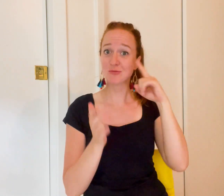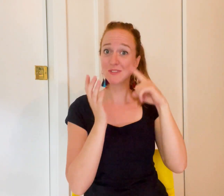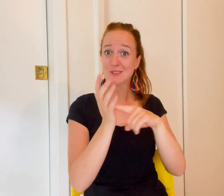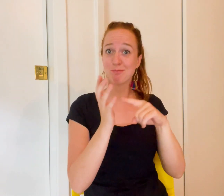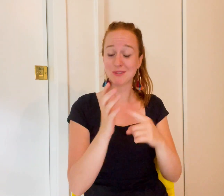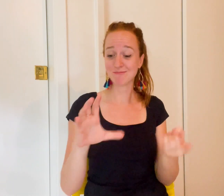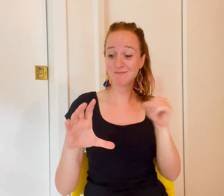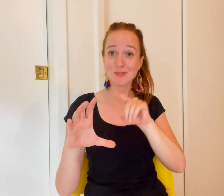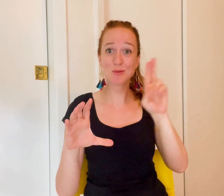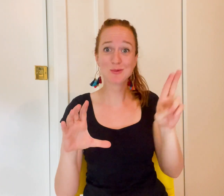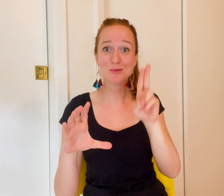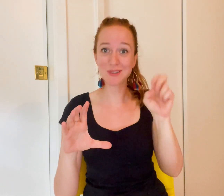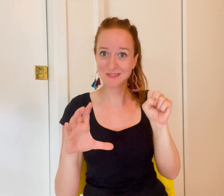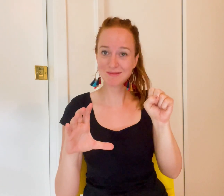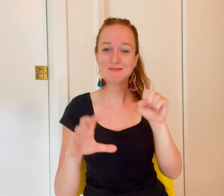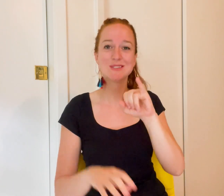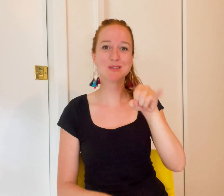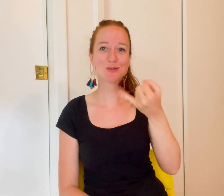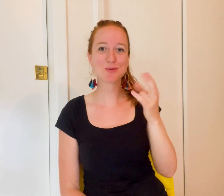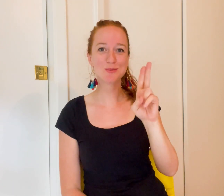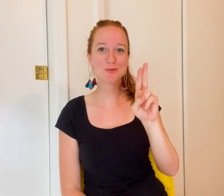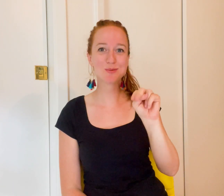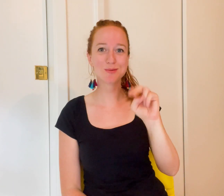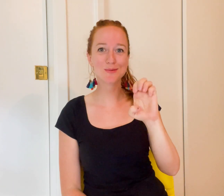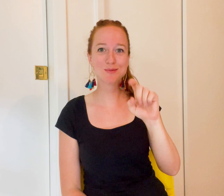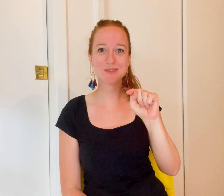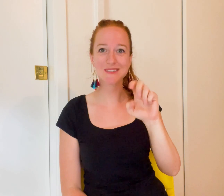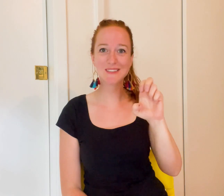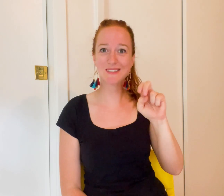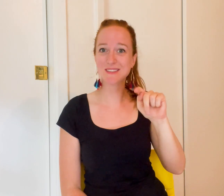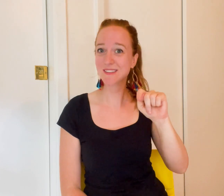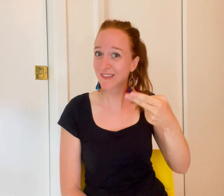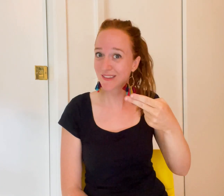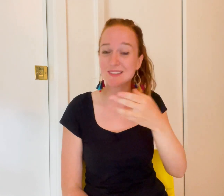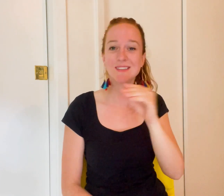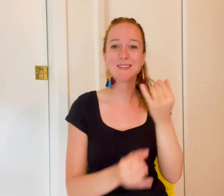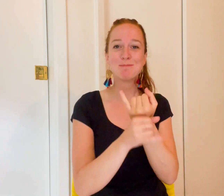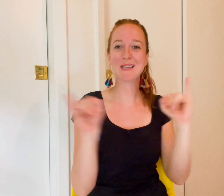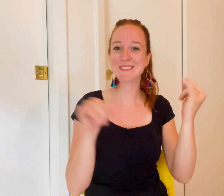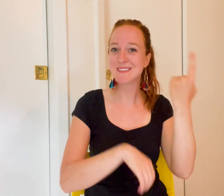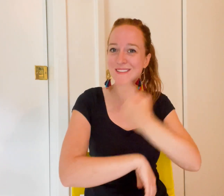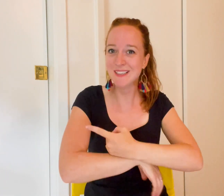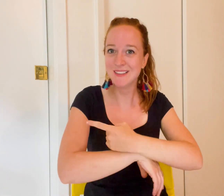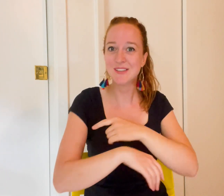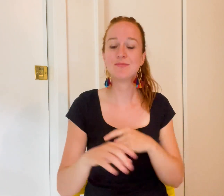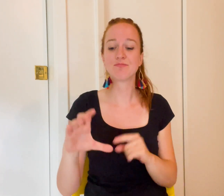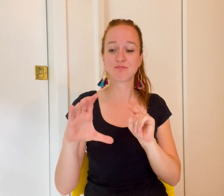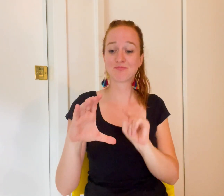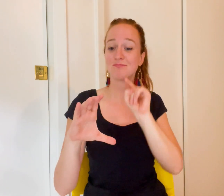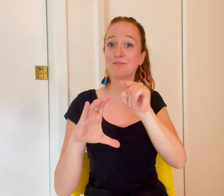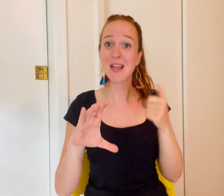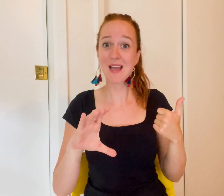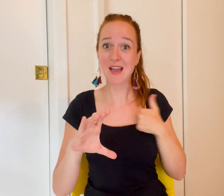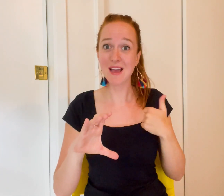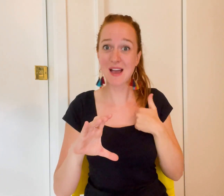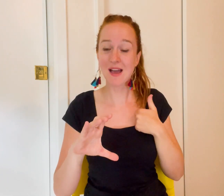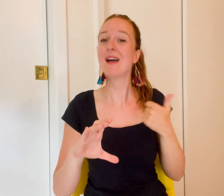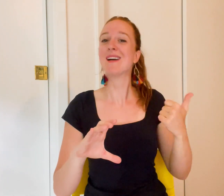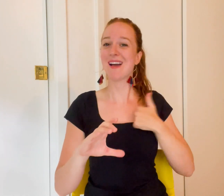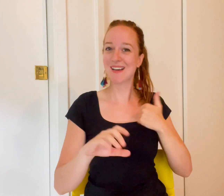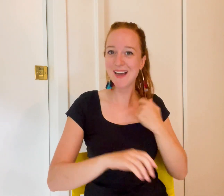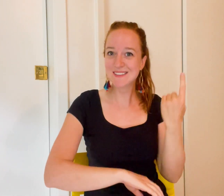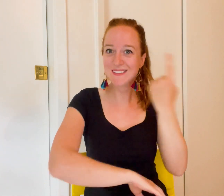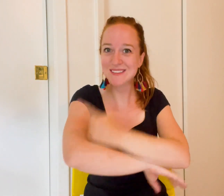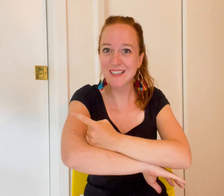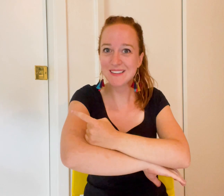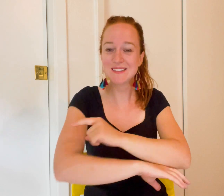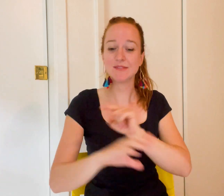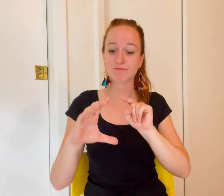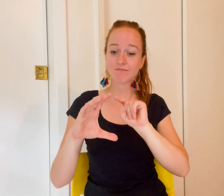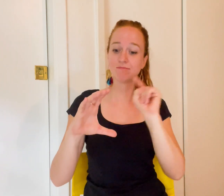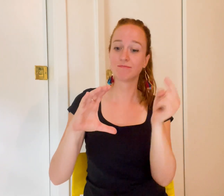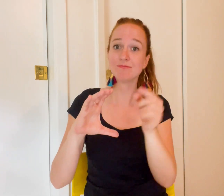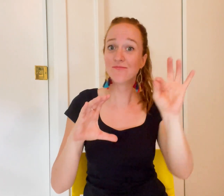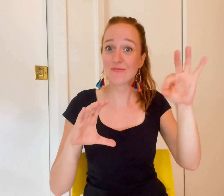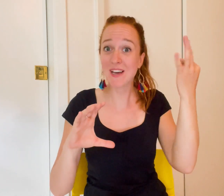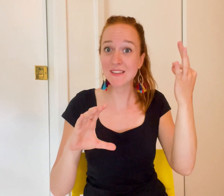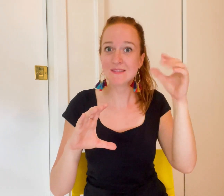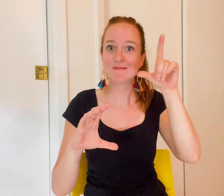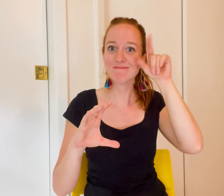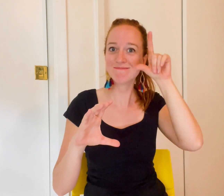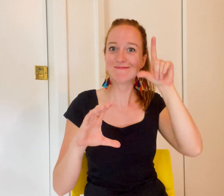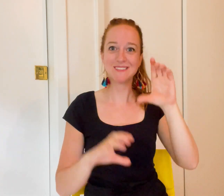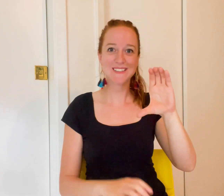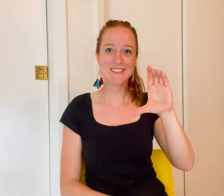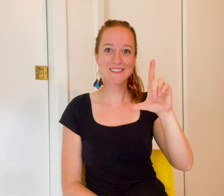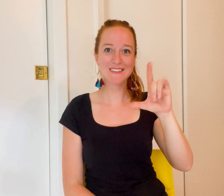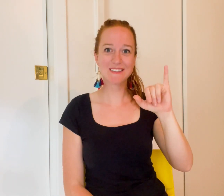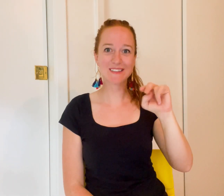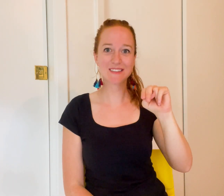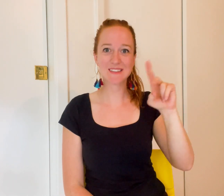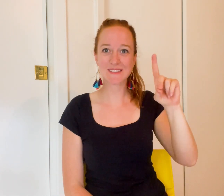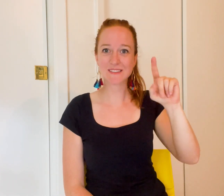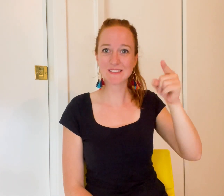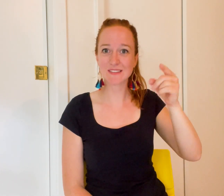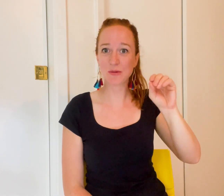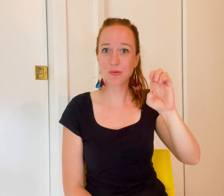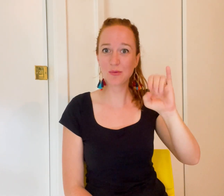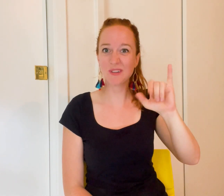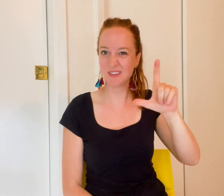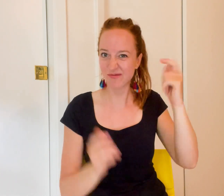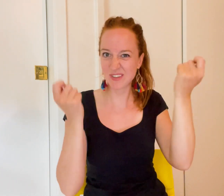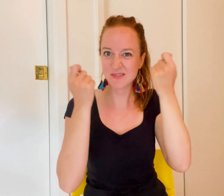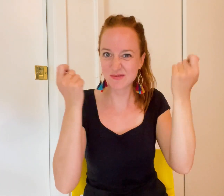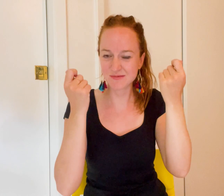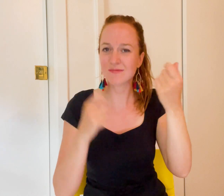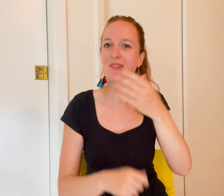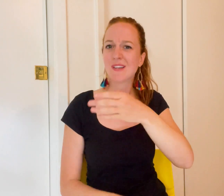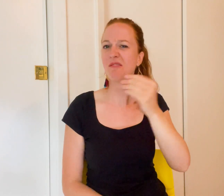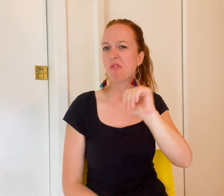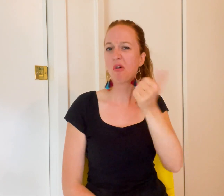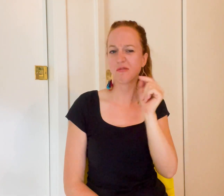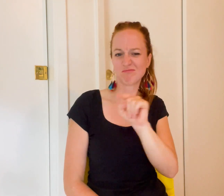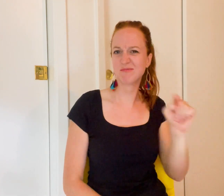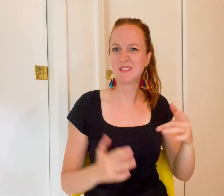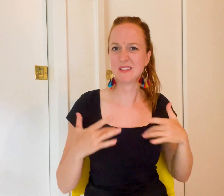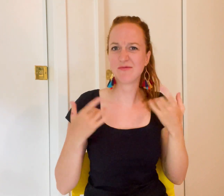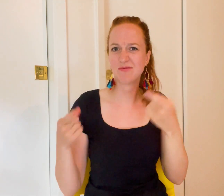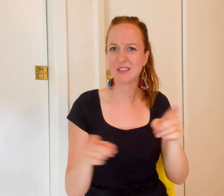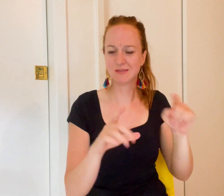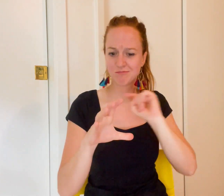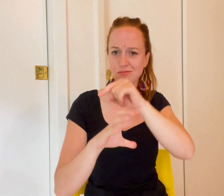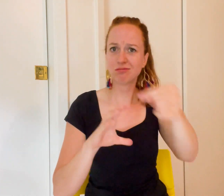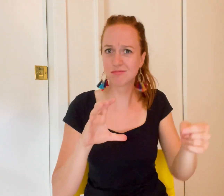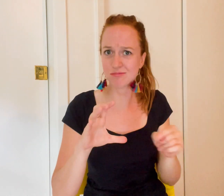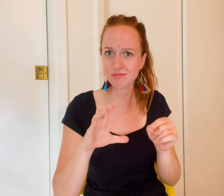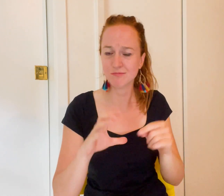Juneteenth and Independence Day in the USA, Canada Day in Canada, Clin d’oeil Festival in France among others.